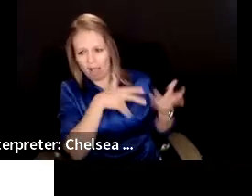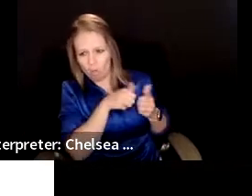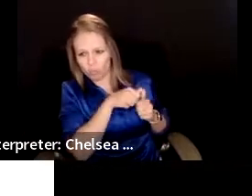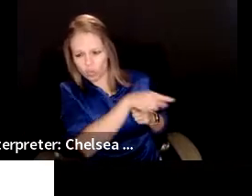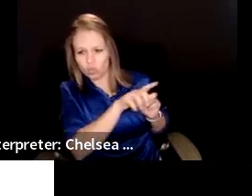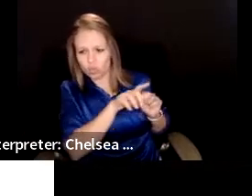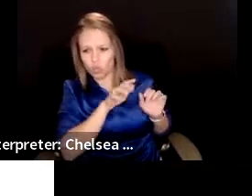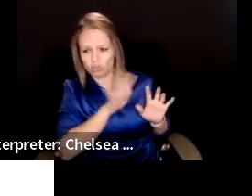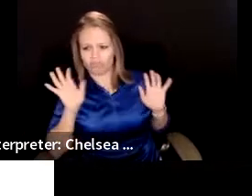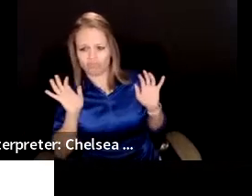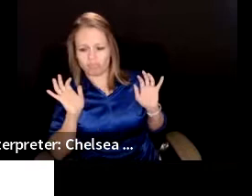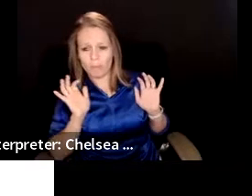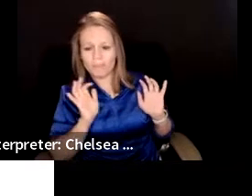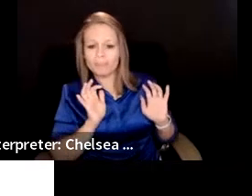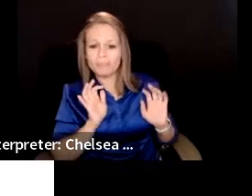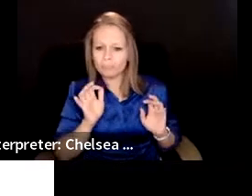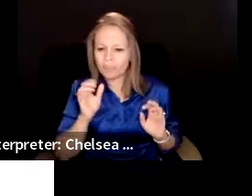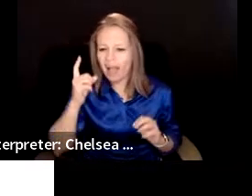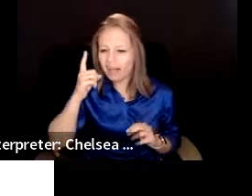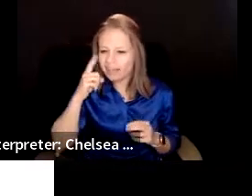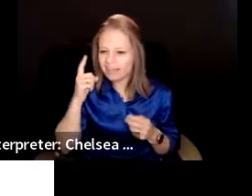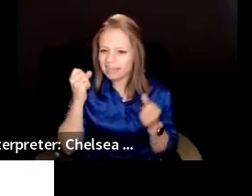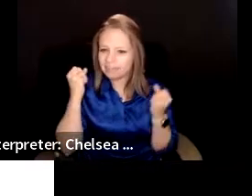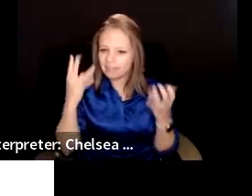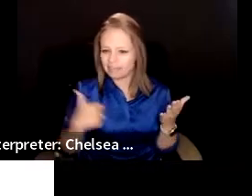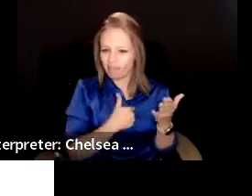who have a tough time with stay-at-home orders with the pandemic understand the difficulty